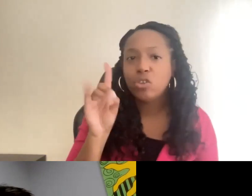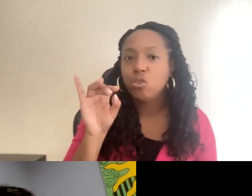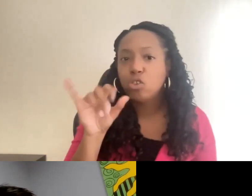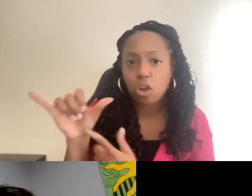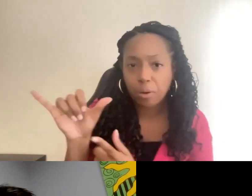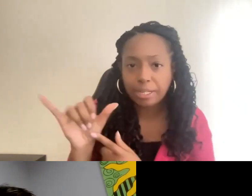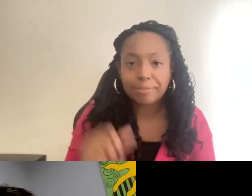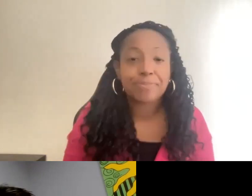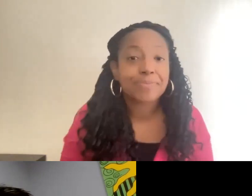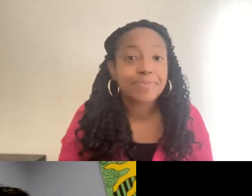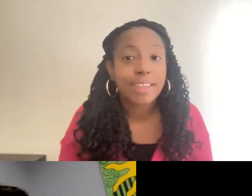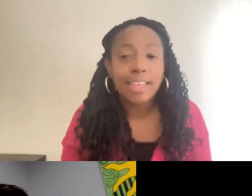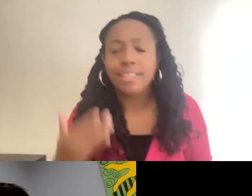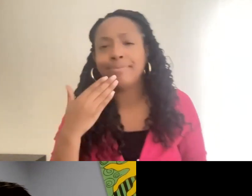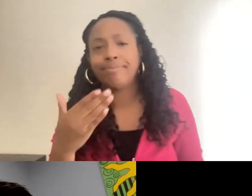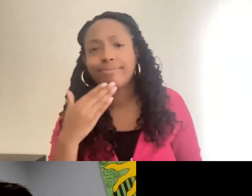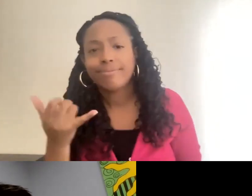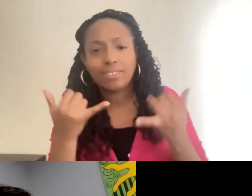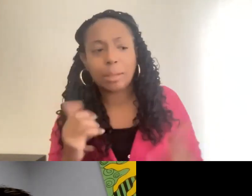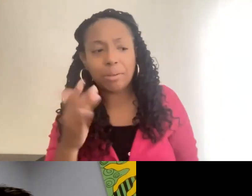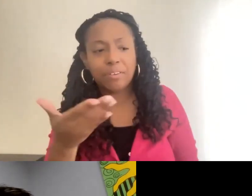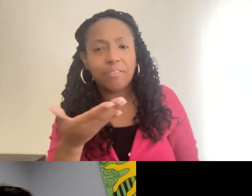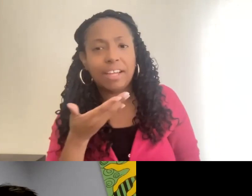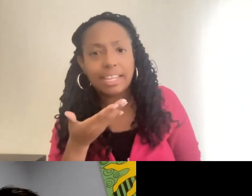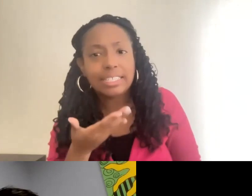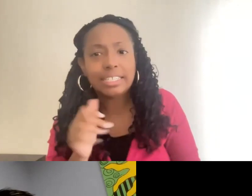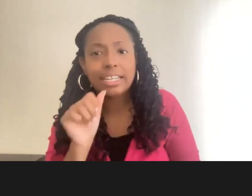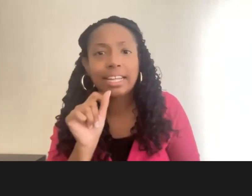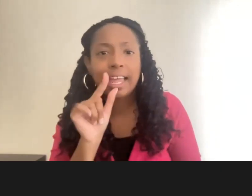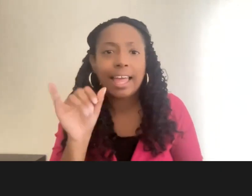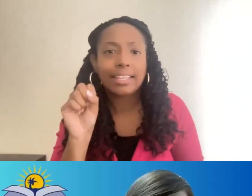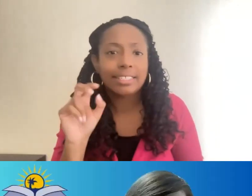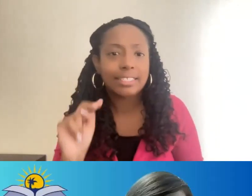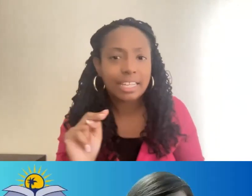in uh for the last five minutes or so we have so uh and while they're getting back on I wanted